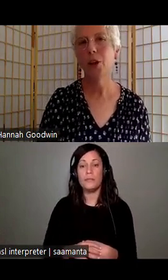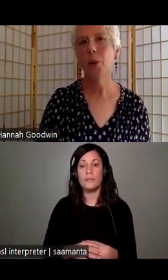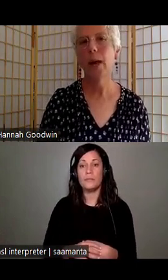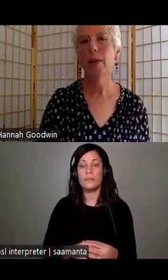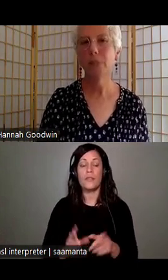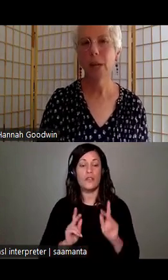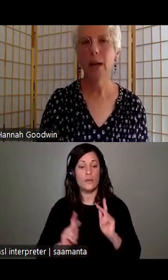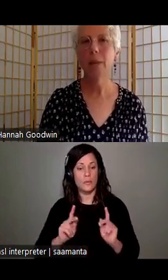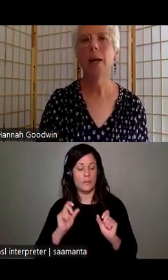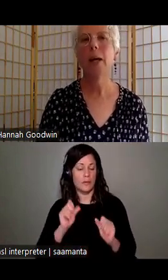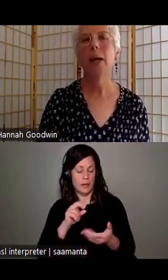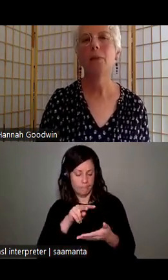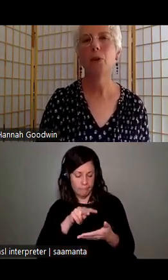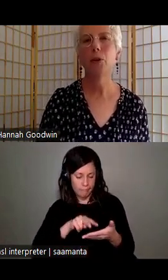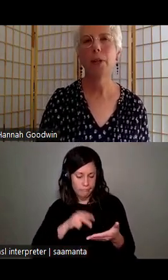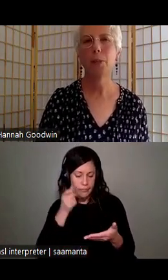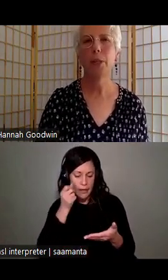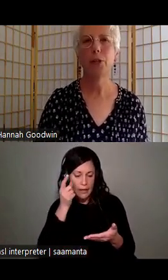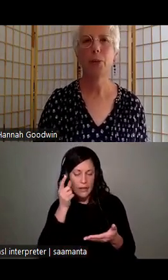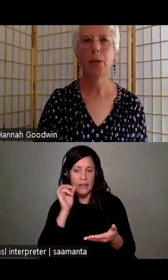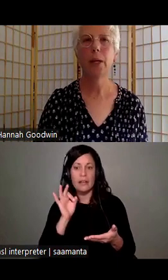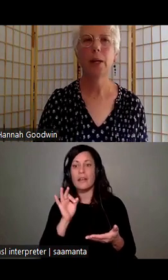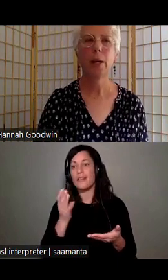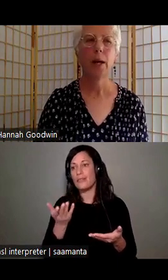to know ahead of time if you're going to be doing,